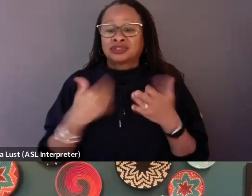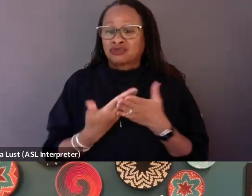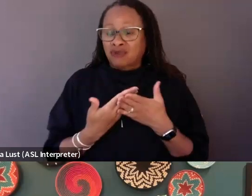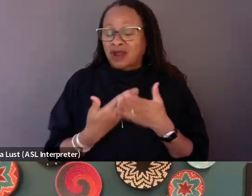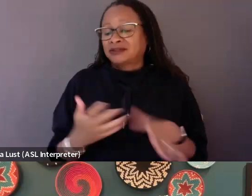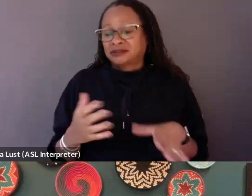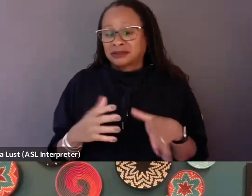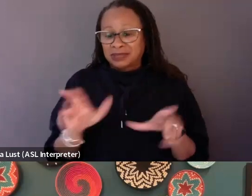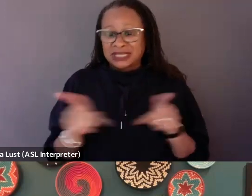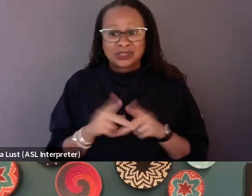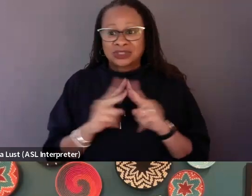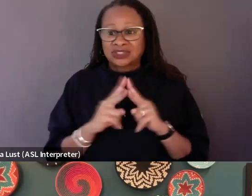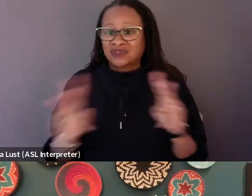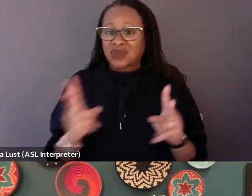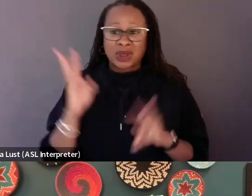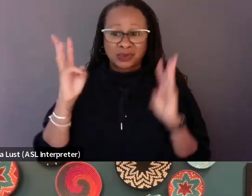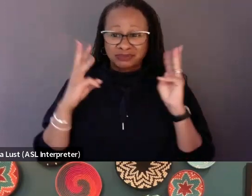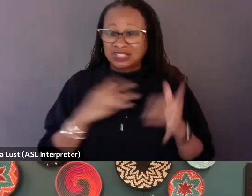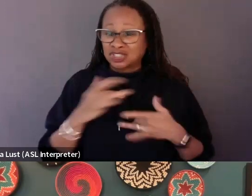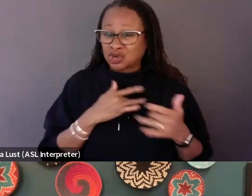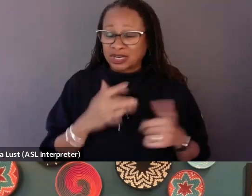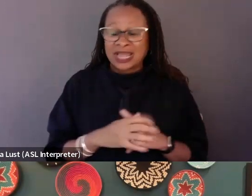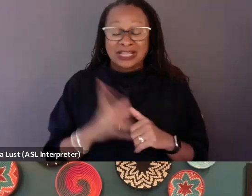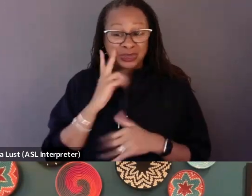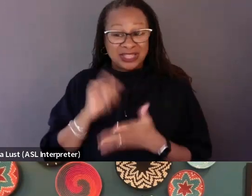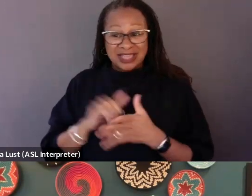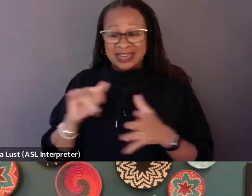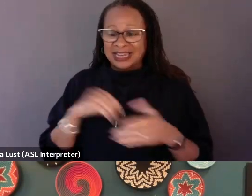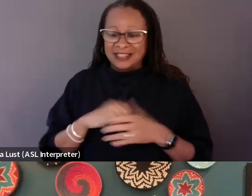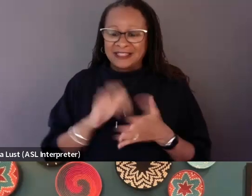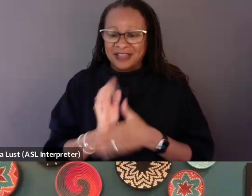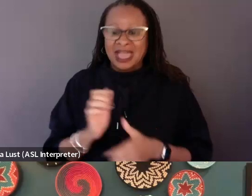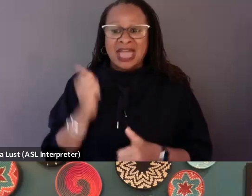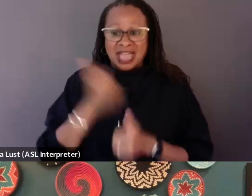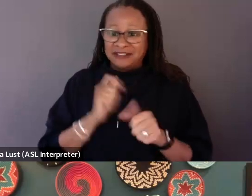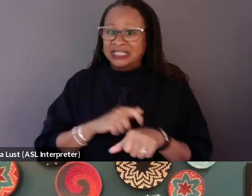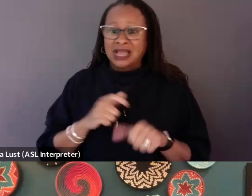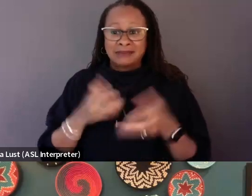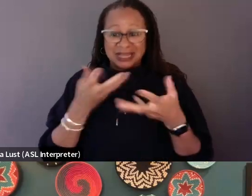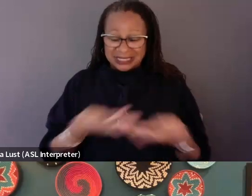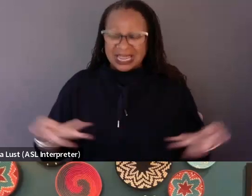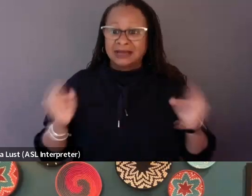And you get to see bits of that in the film where you suddenly have, literally every time you throw the net, there's either no fish or there's tons